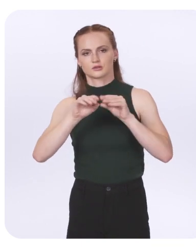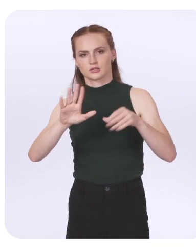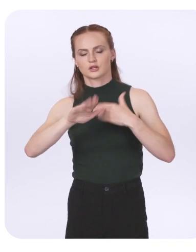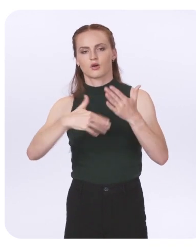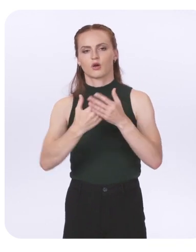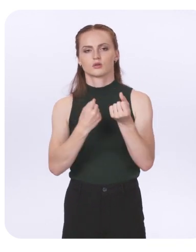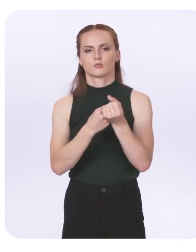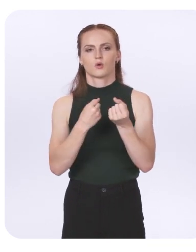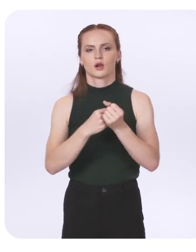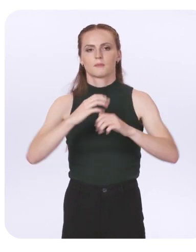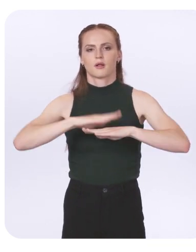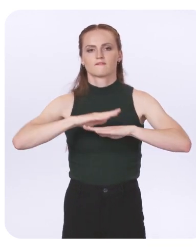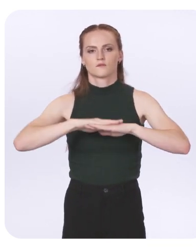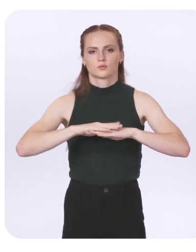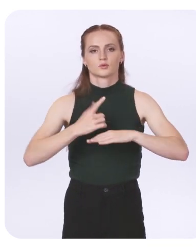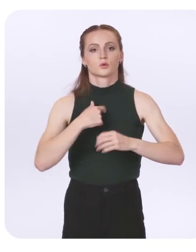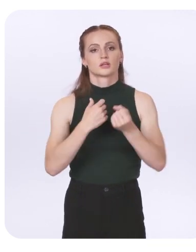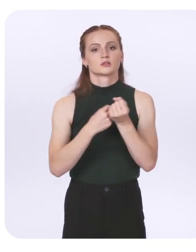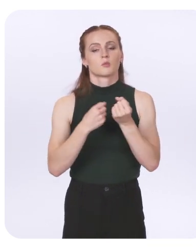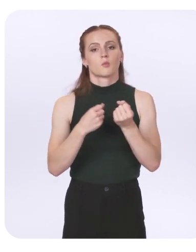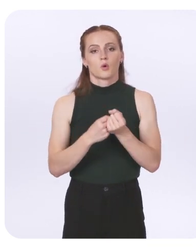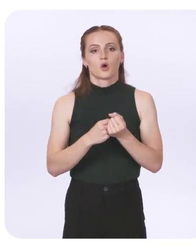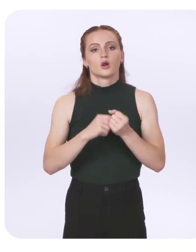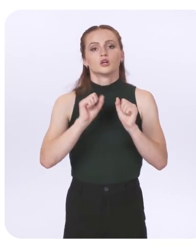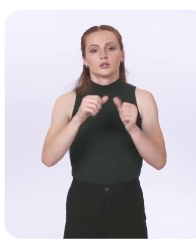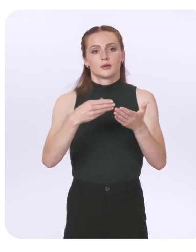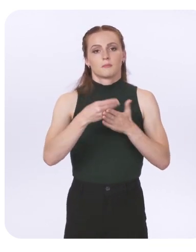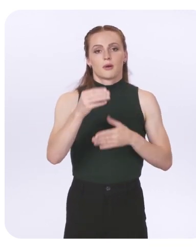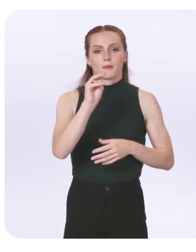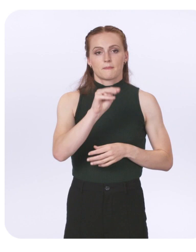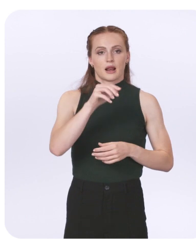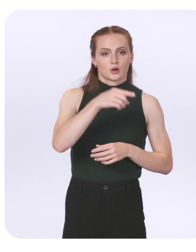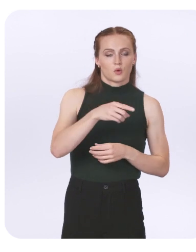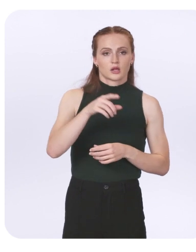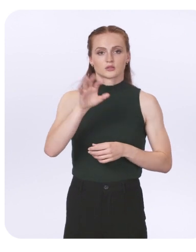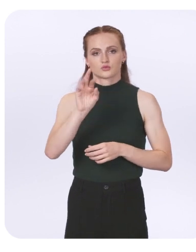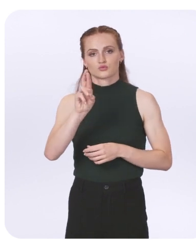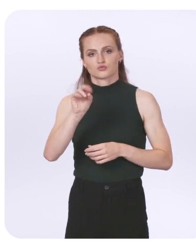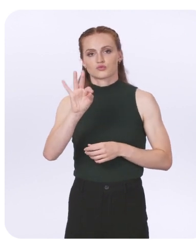We support cross-buy for Meta Quest and Rift, and we have cross-play between all platforms.